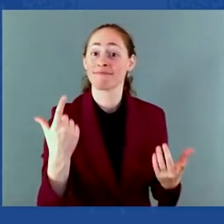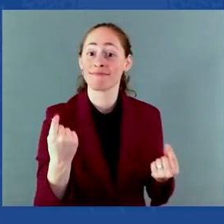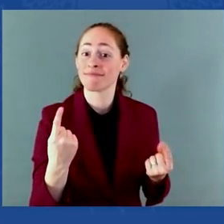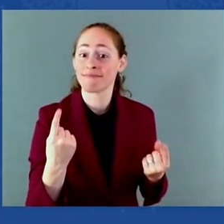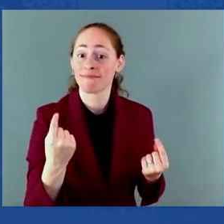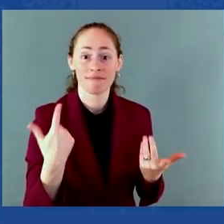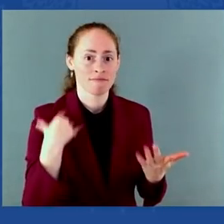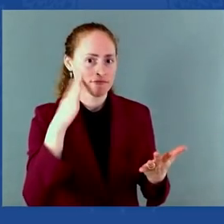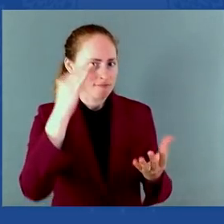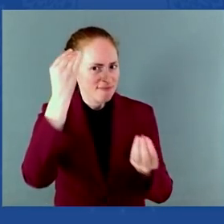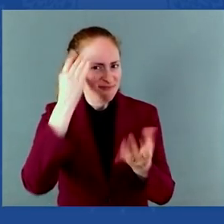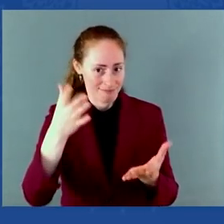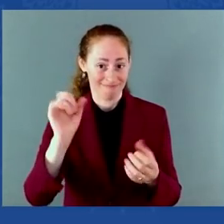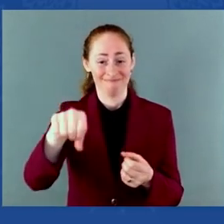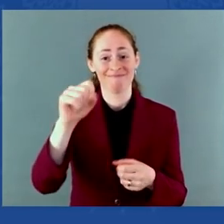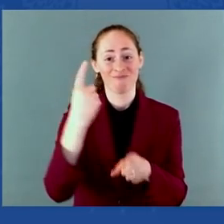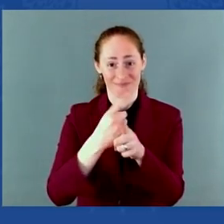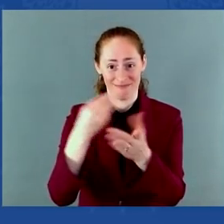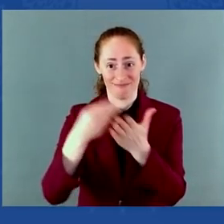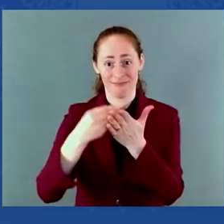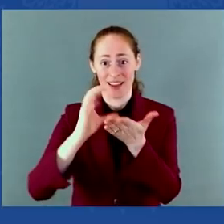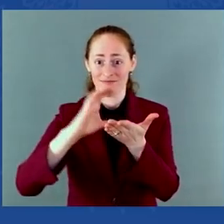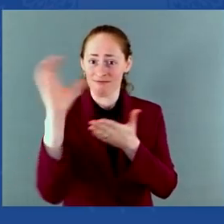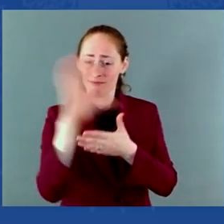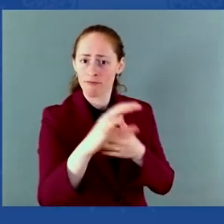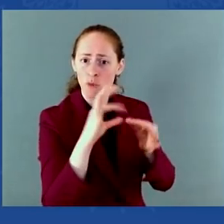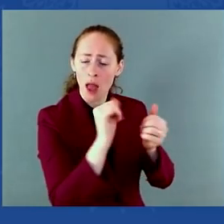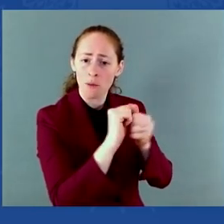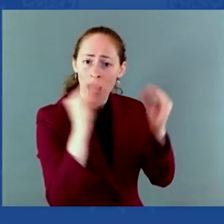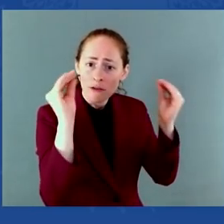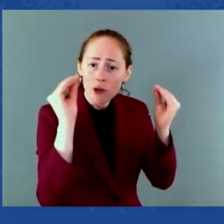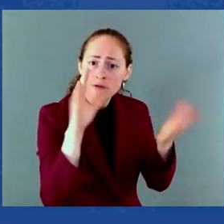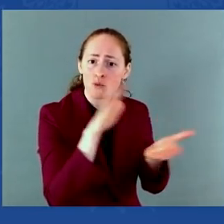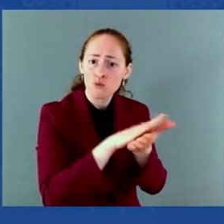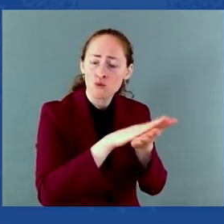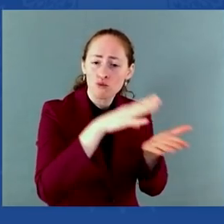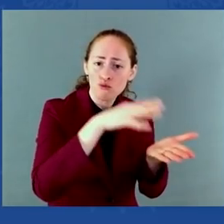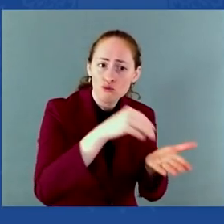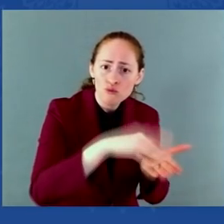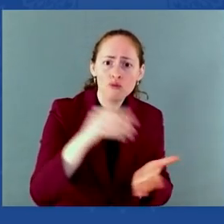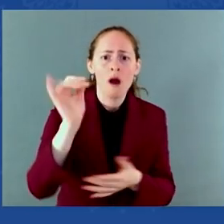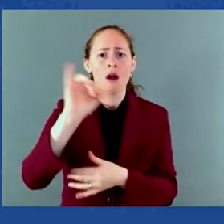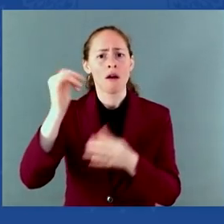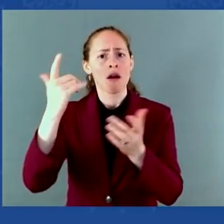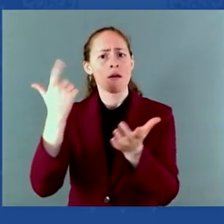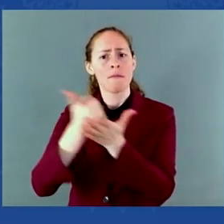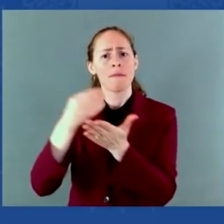And it has money for education to provide for money that's directly for community colleges